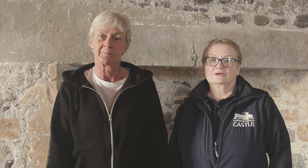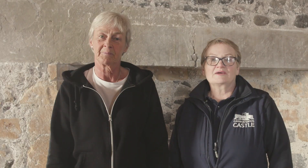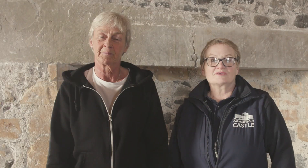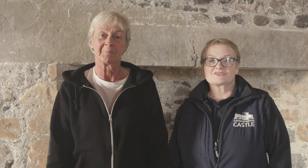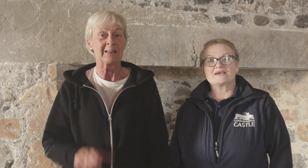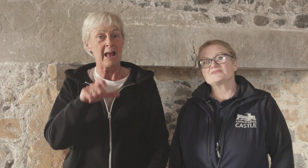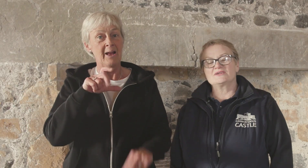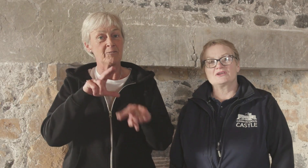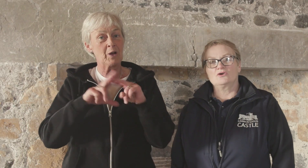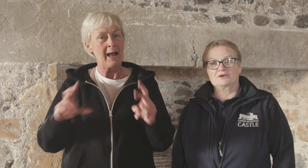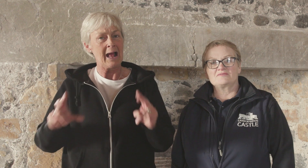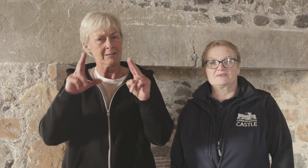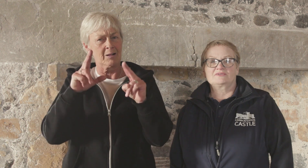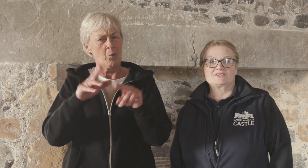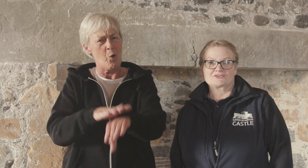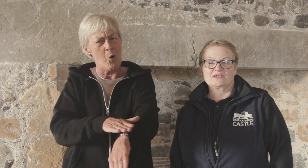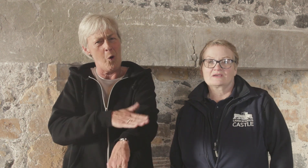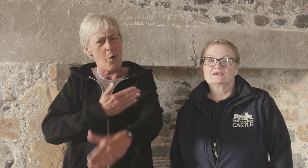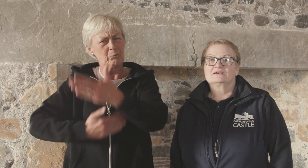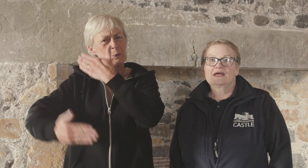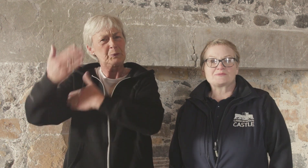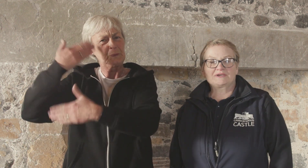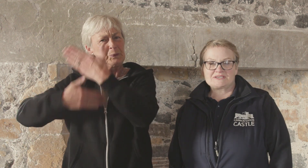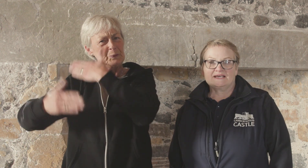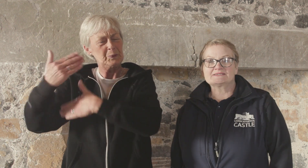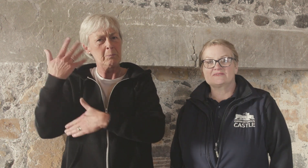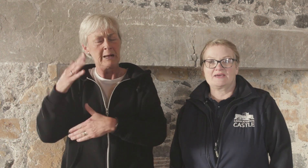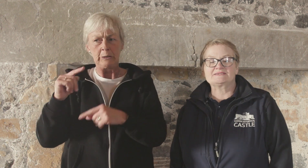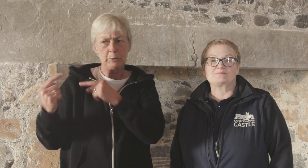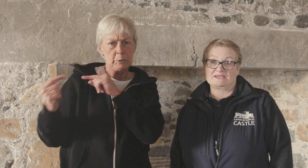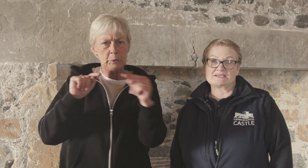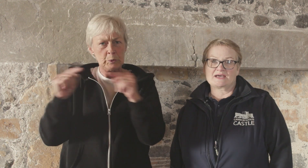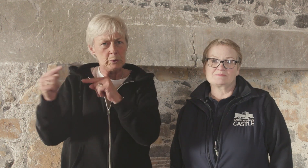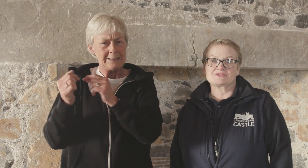Carrickfergus Castle has a long and eventful history. It's been attacked and defended many times,